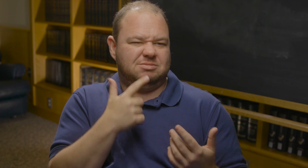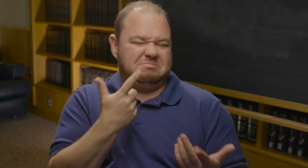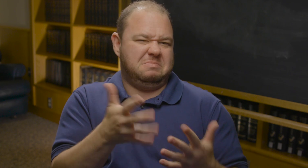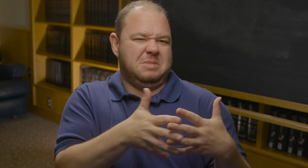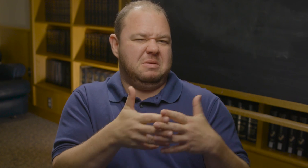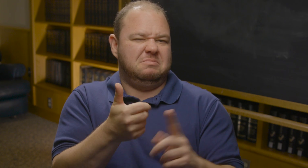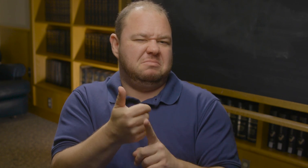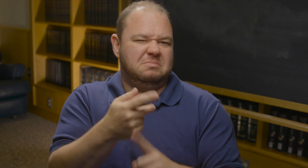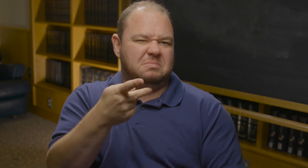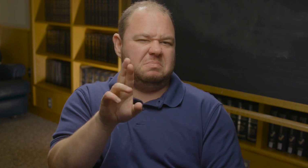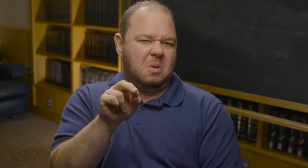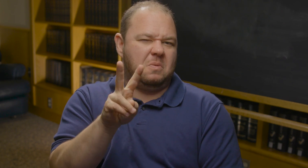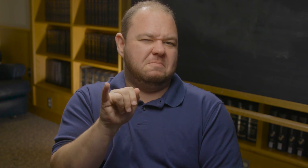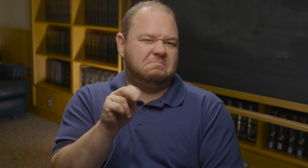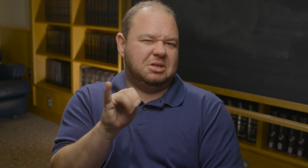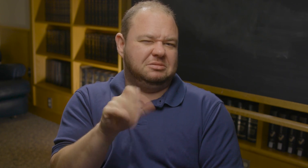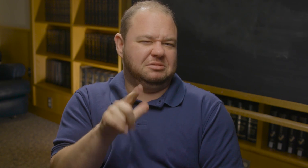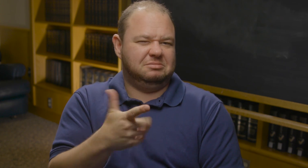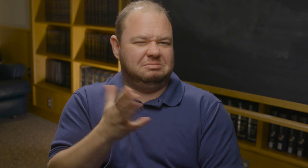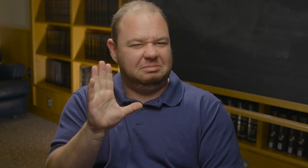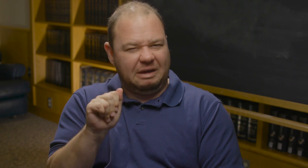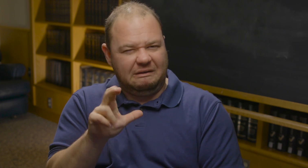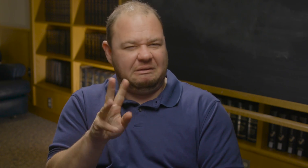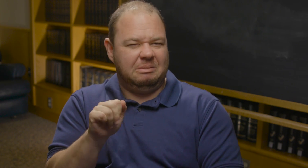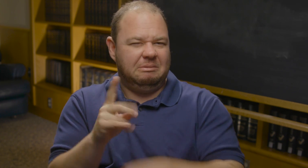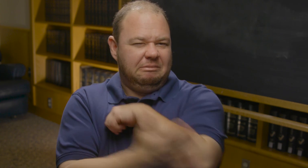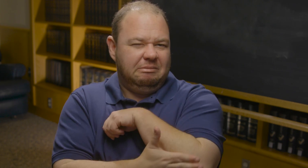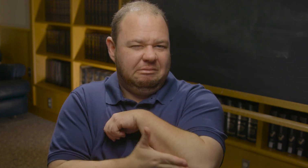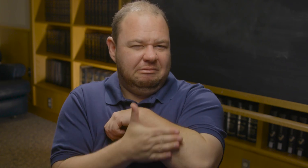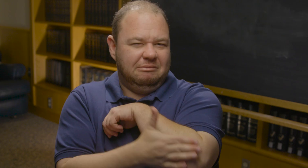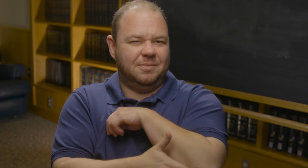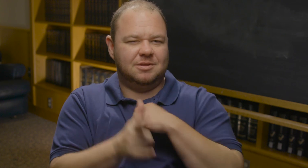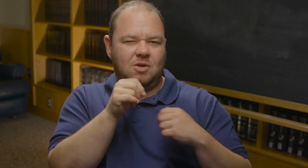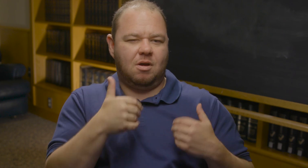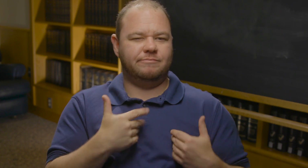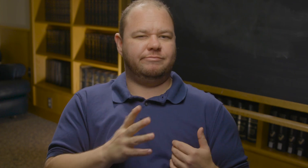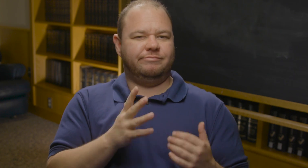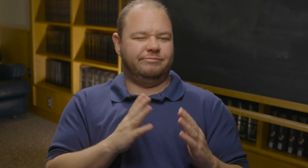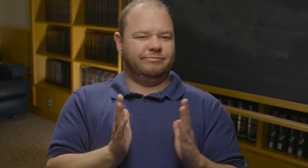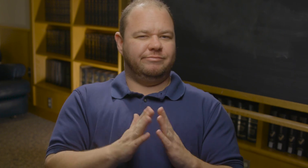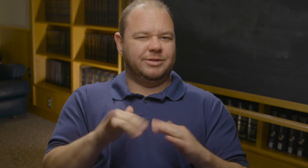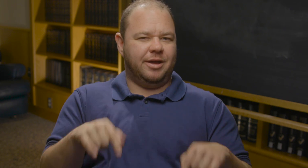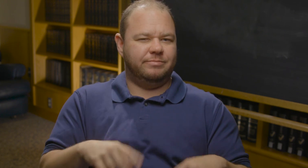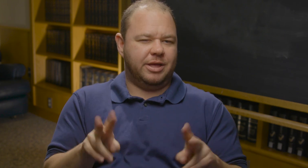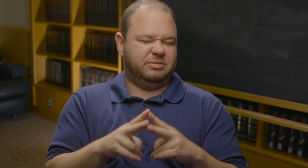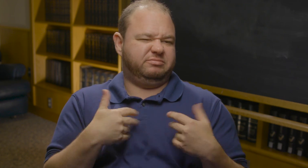He said that America was a provincial and backward country; they didn't have fine cities like Paris.